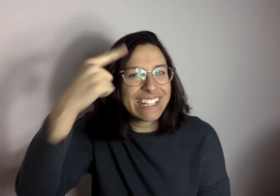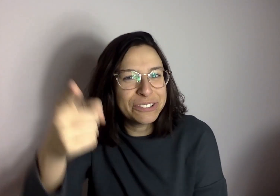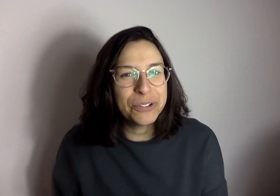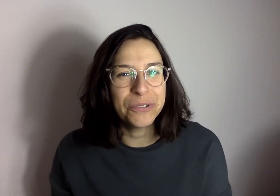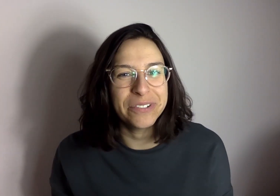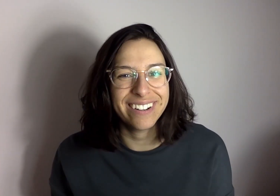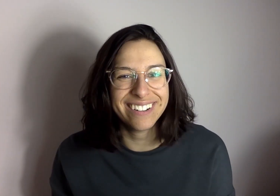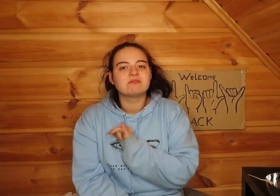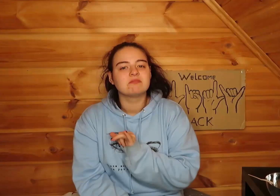What do you think?